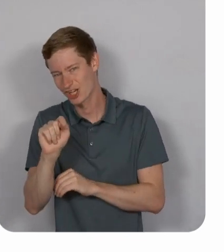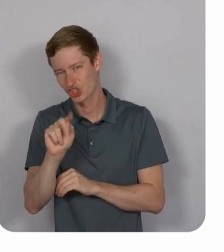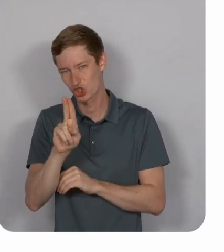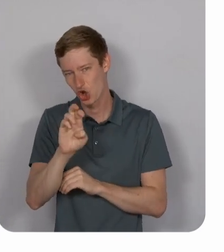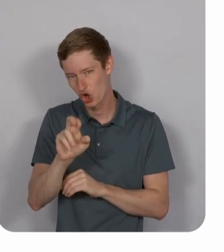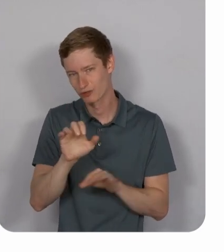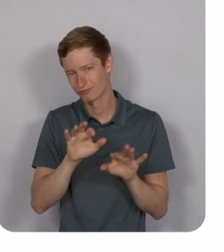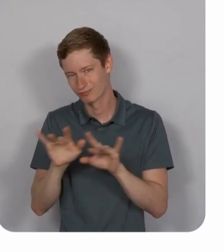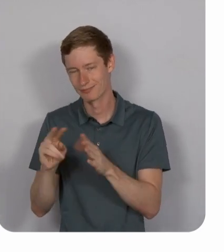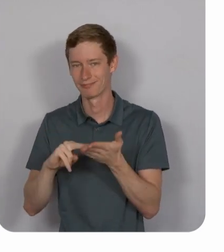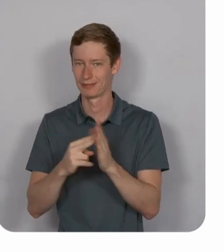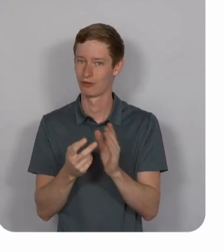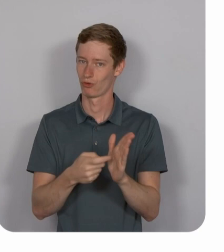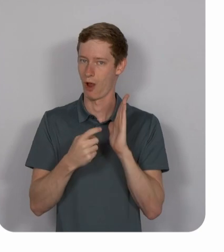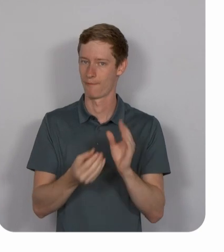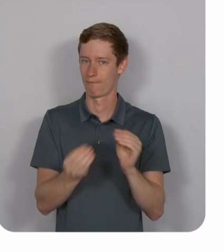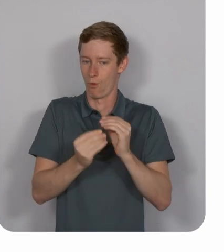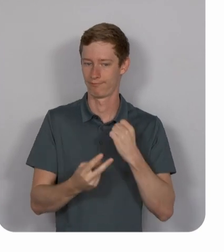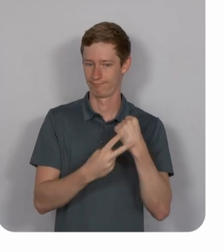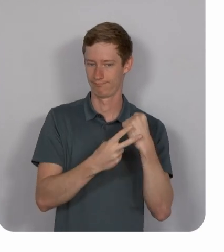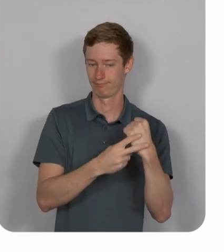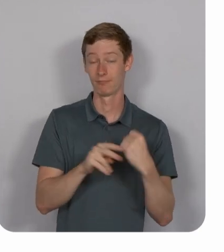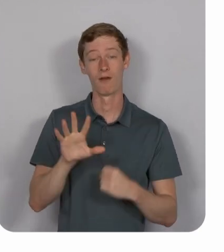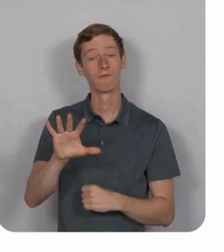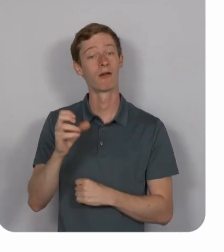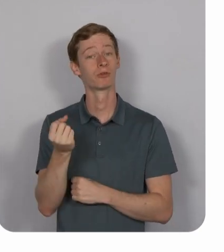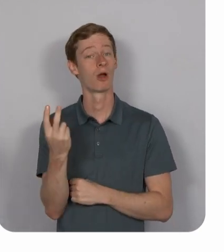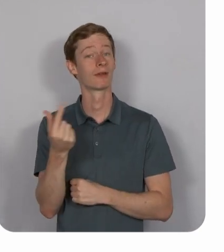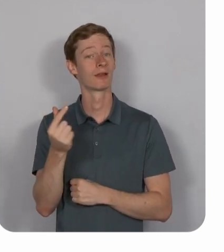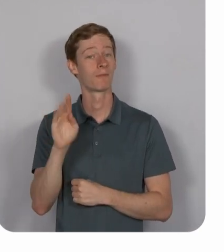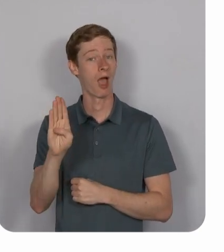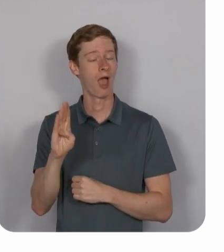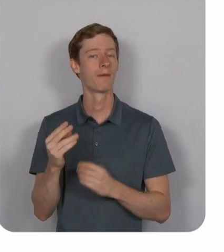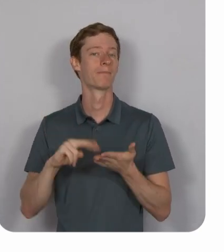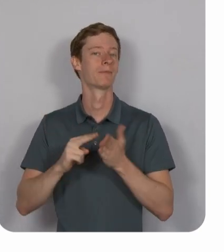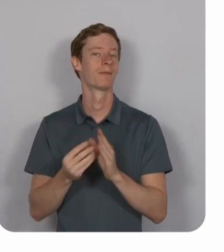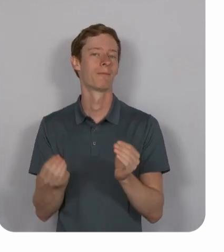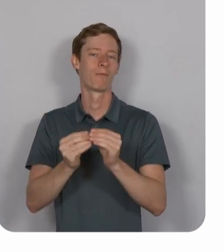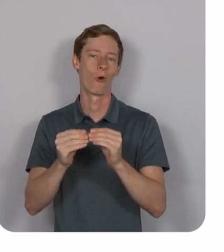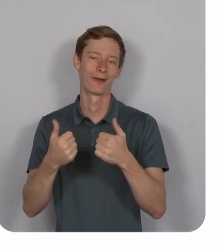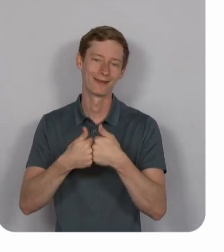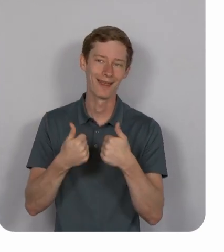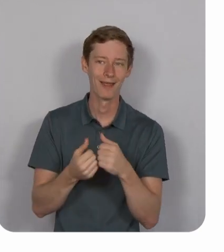The 512GB model allows you to have more games and applications installed on your headset at once,